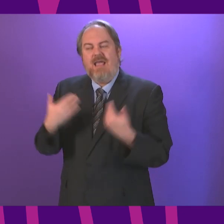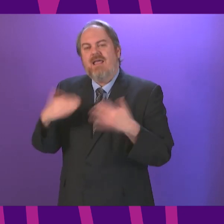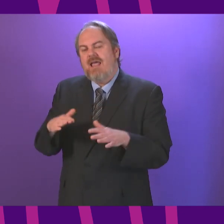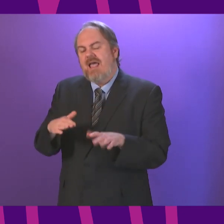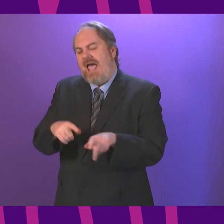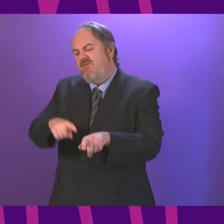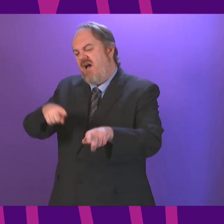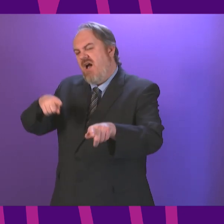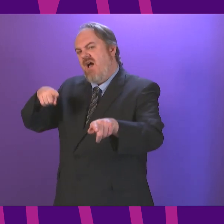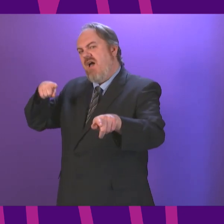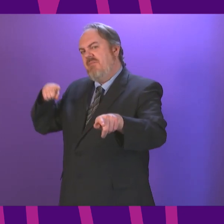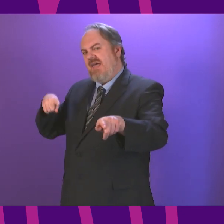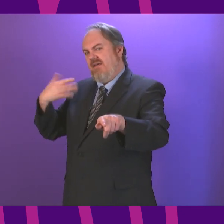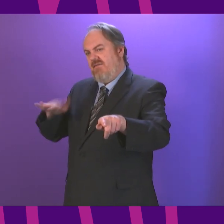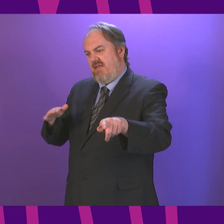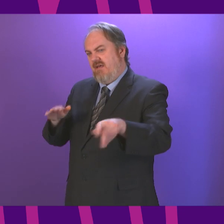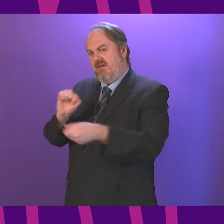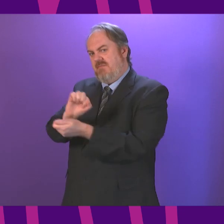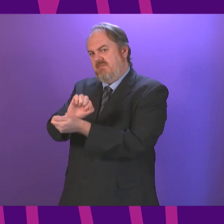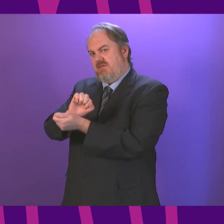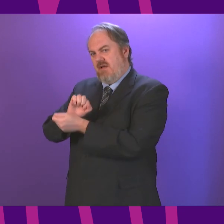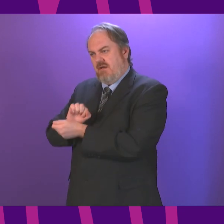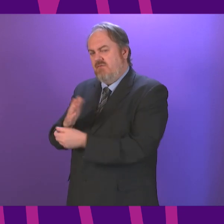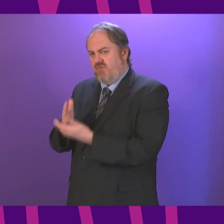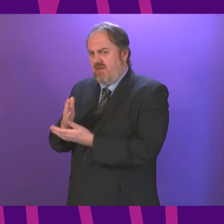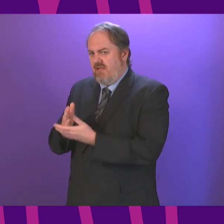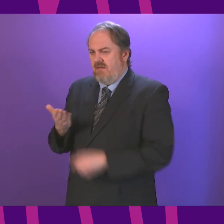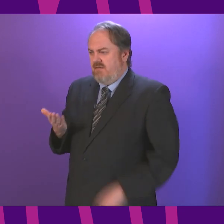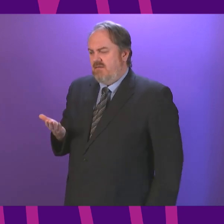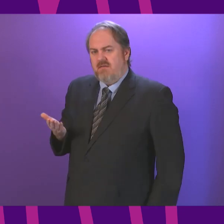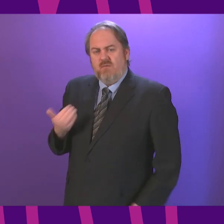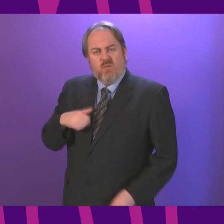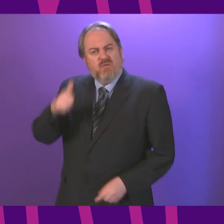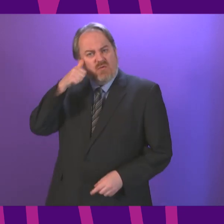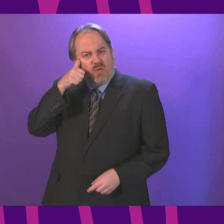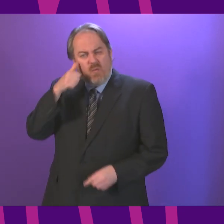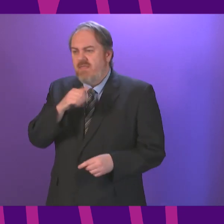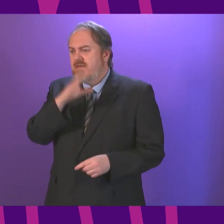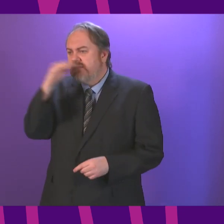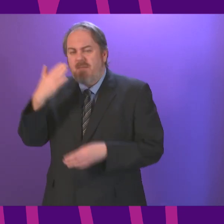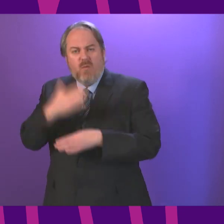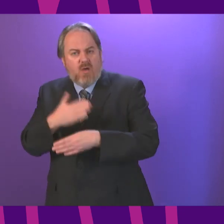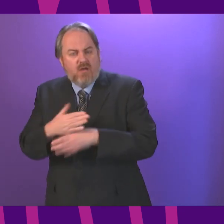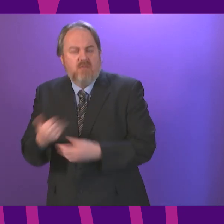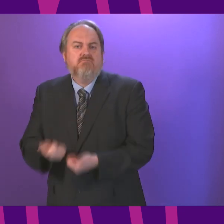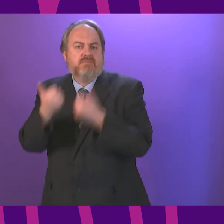While we respect the summer work, we want to know what else the Government will do to turn the situation around. It is not as